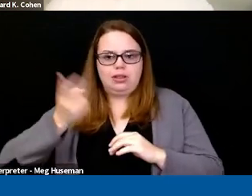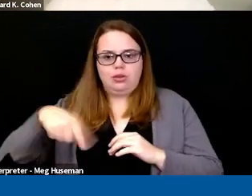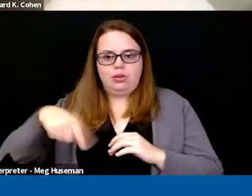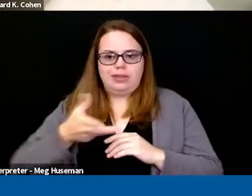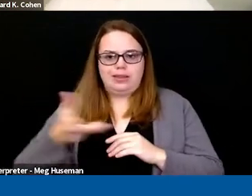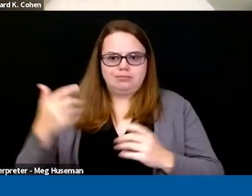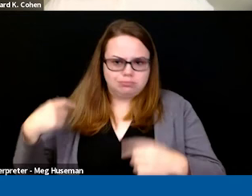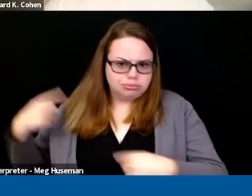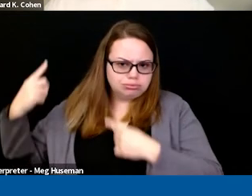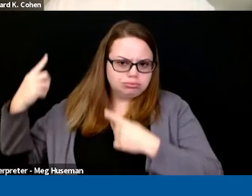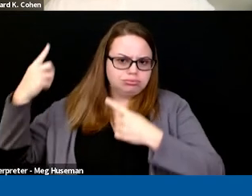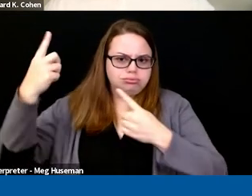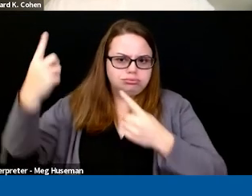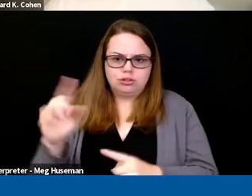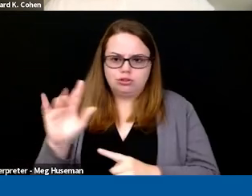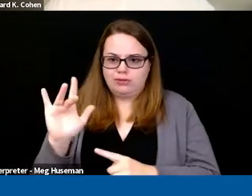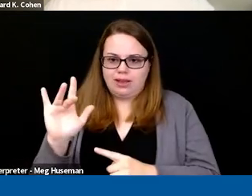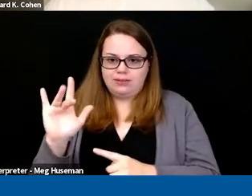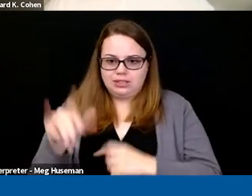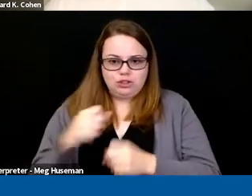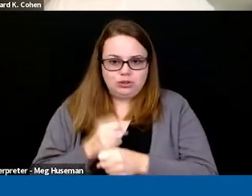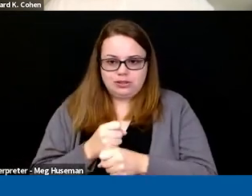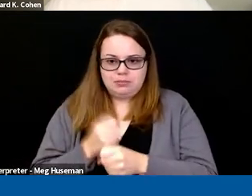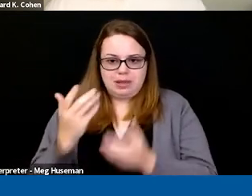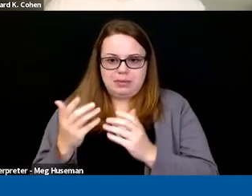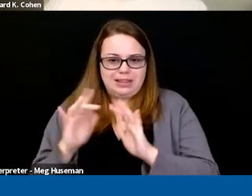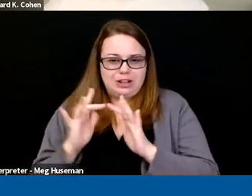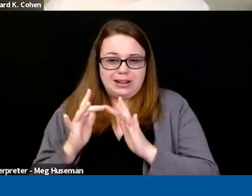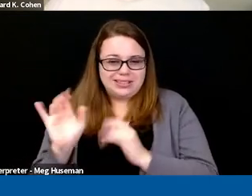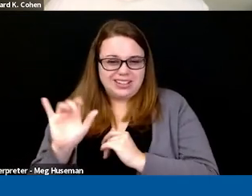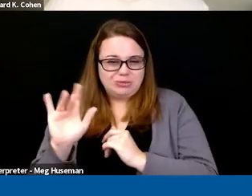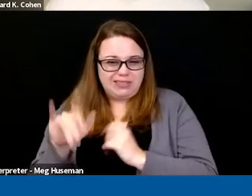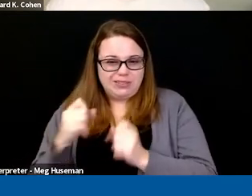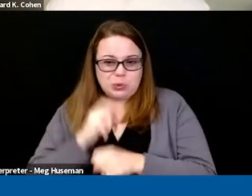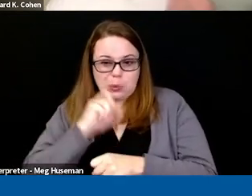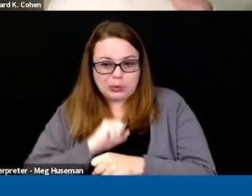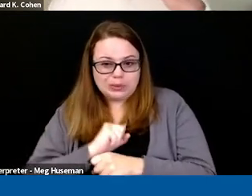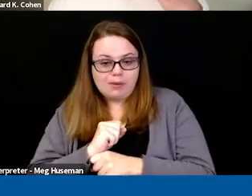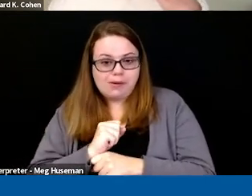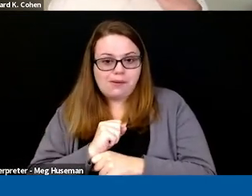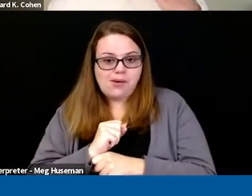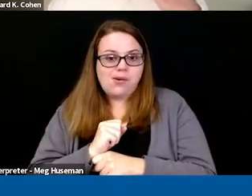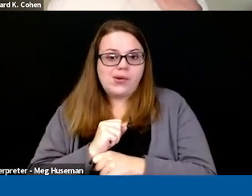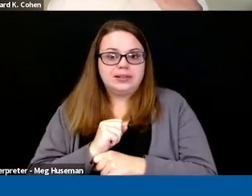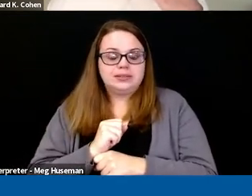for like 25 years maybe, I think. The web's like 25 years, maybe a couple of years older.